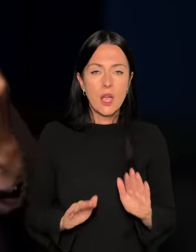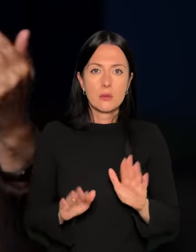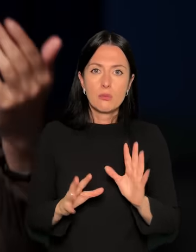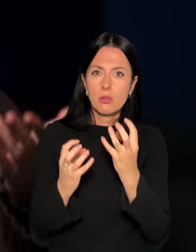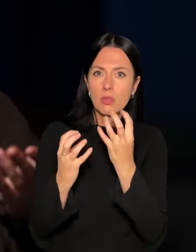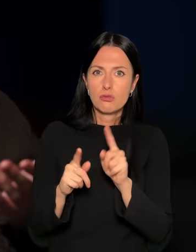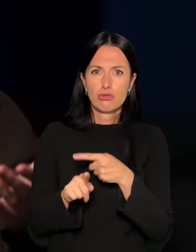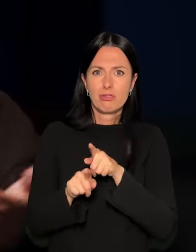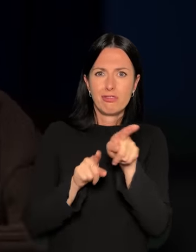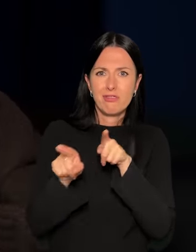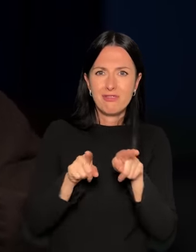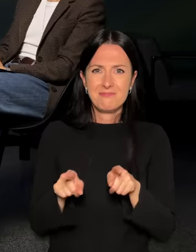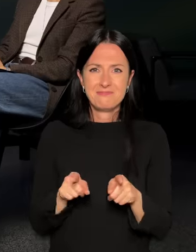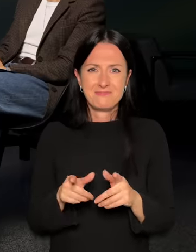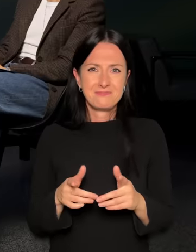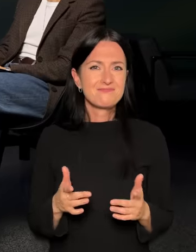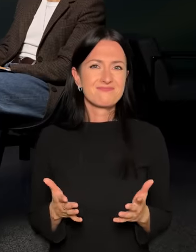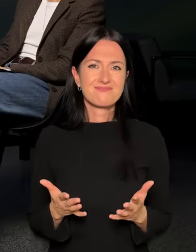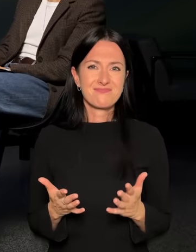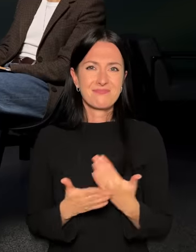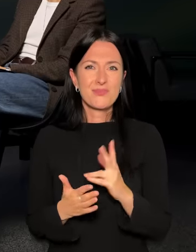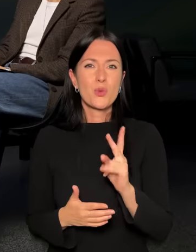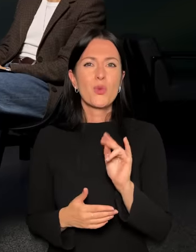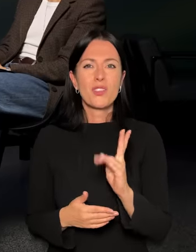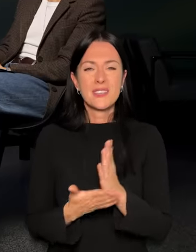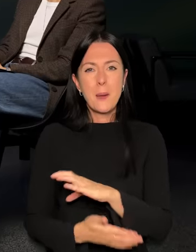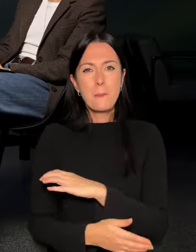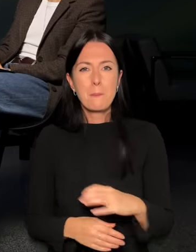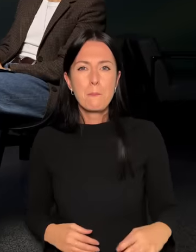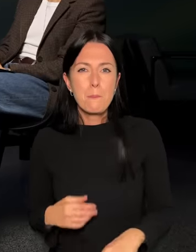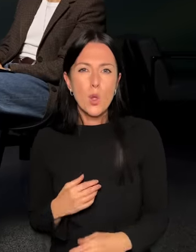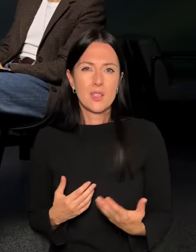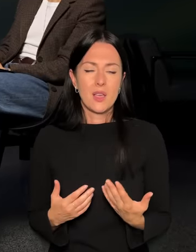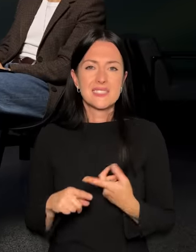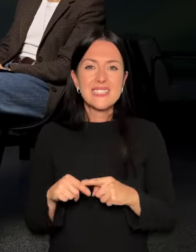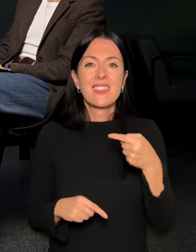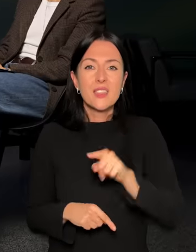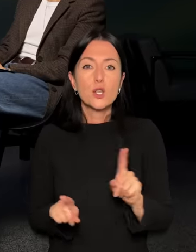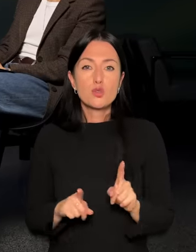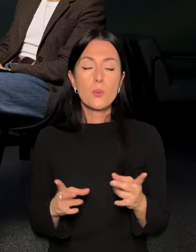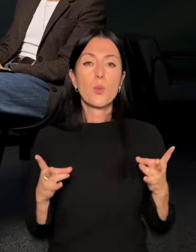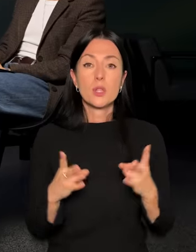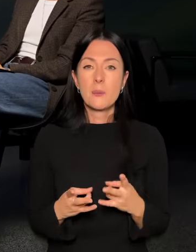or point fingers at people with prosthetics, for example, and that's what needs to change.